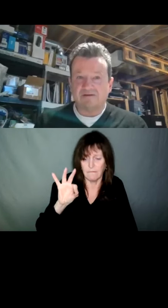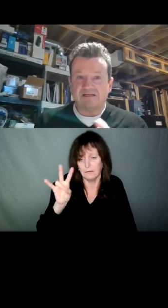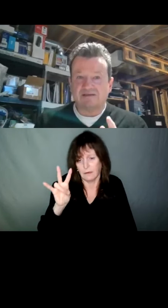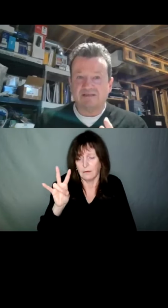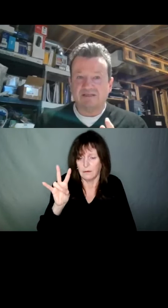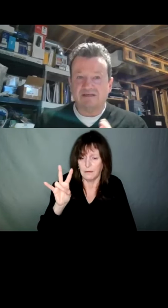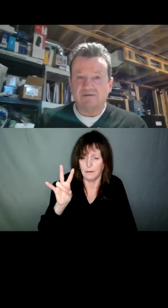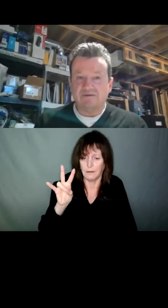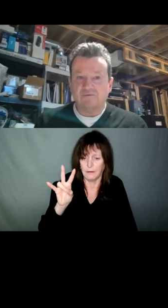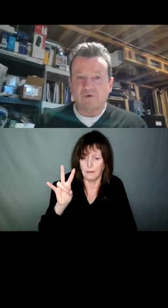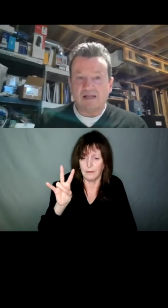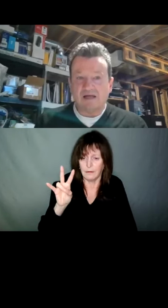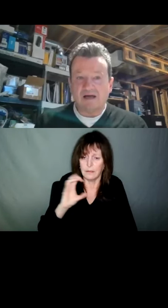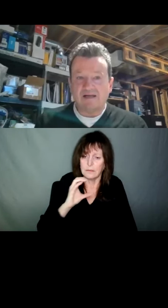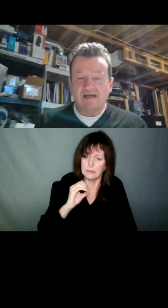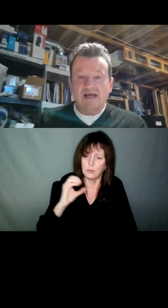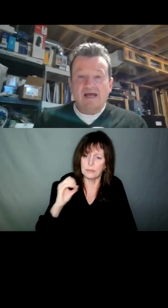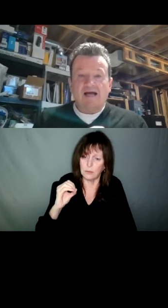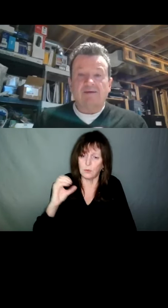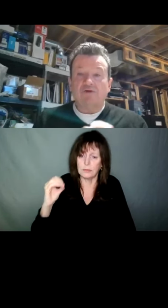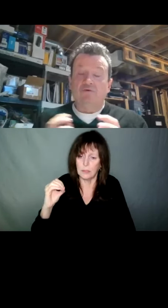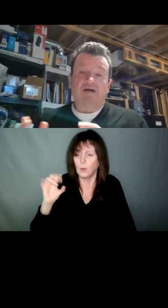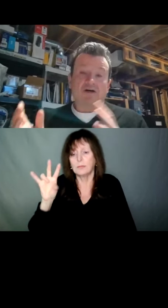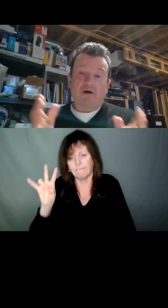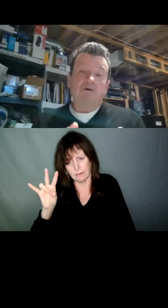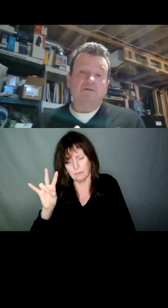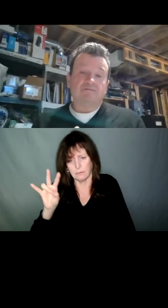, 1-866-797-0007